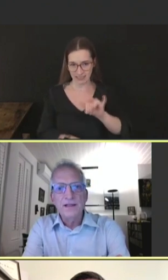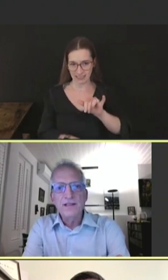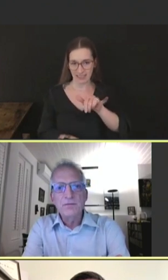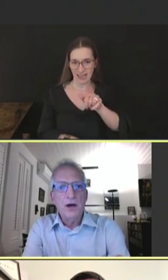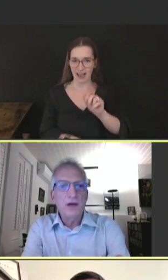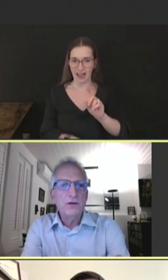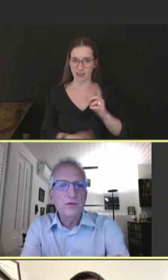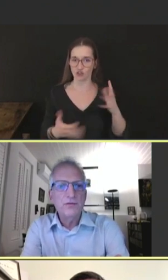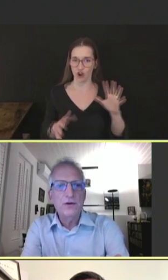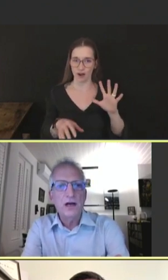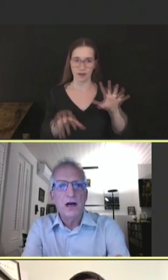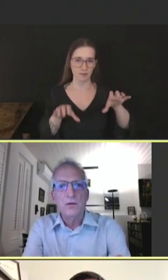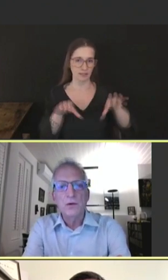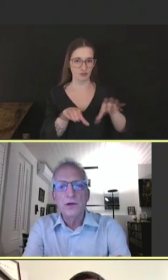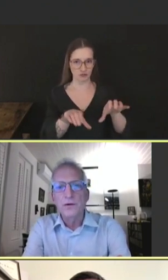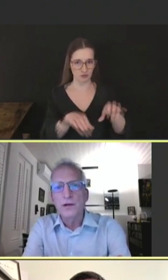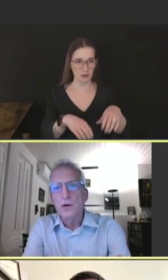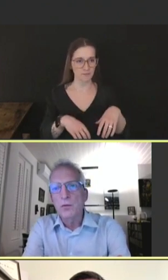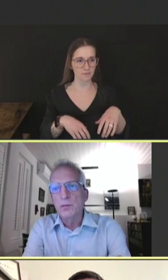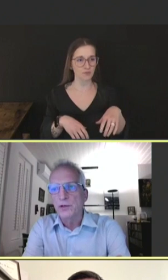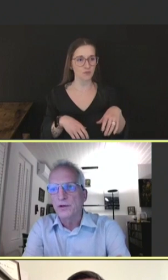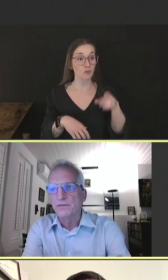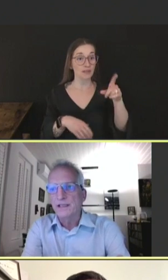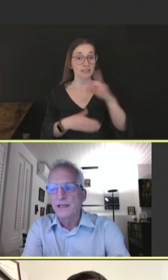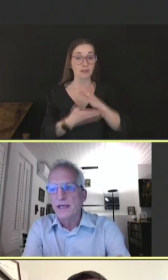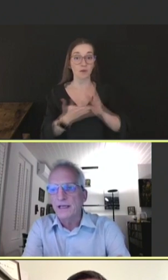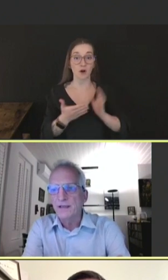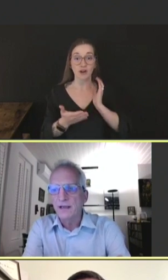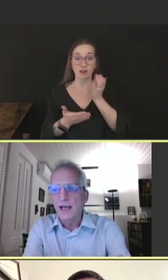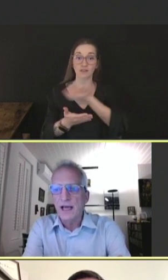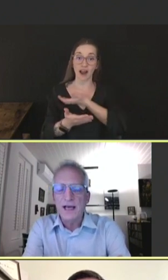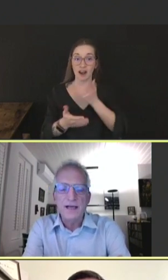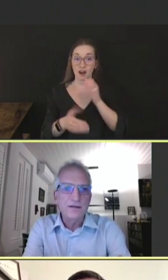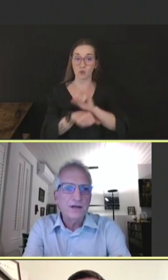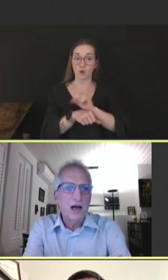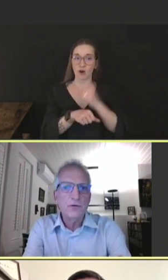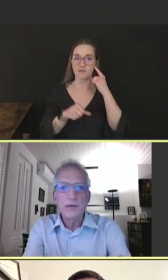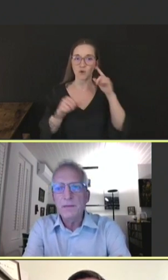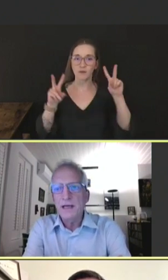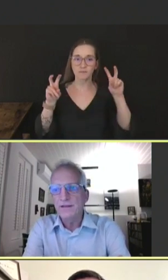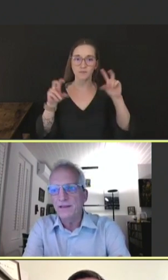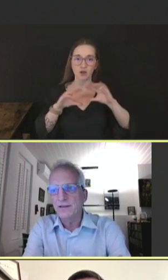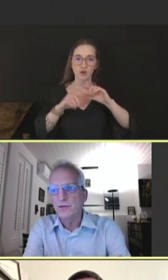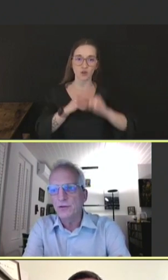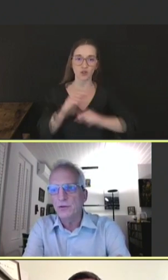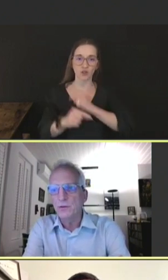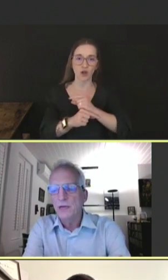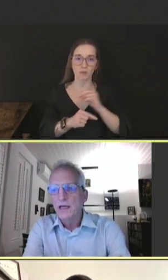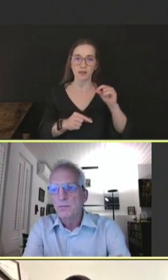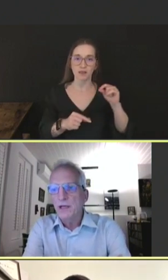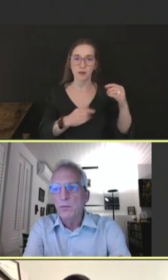This is part of our work on the global burden of disease, and our [unintelligible] is to be